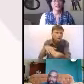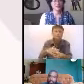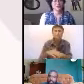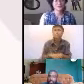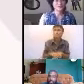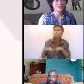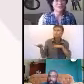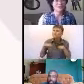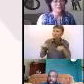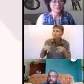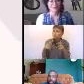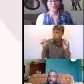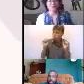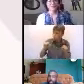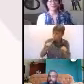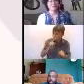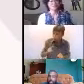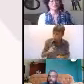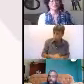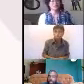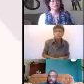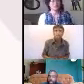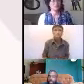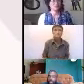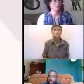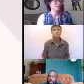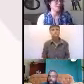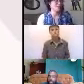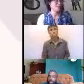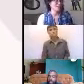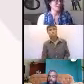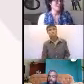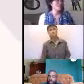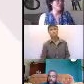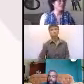And so the depth what I was just reflecting to with cultural humility, it is the ability